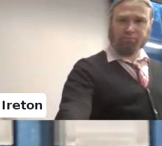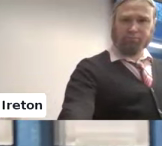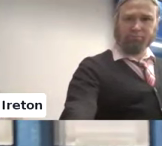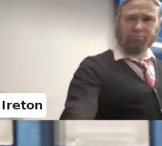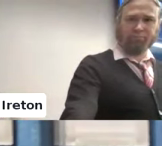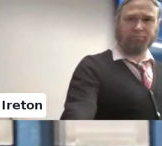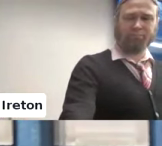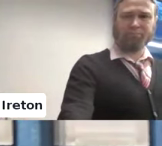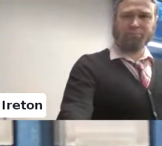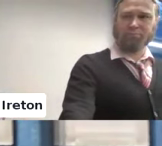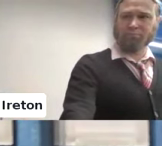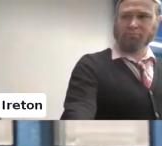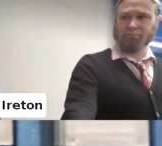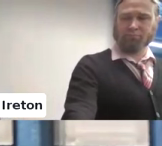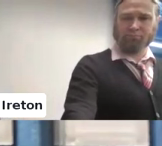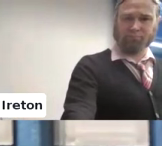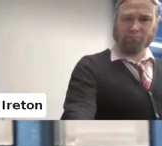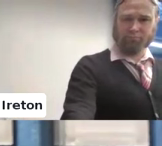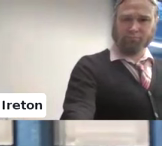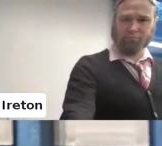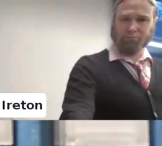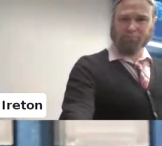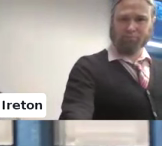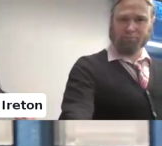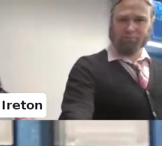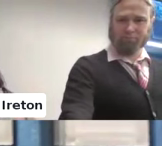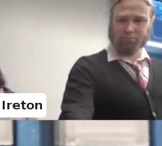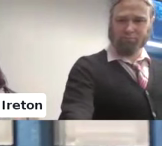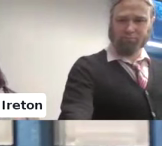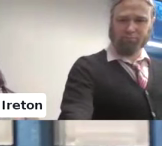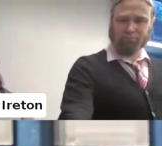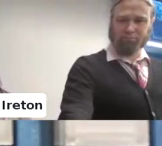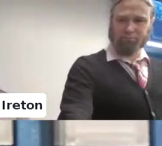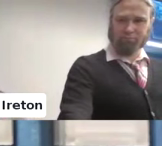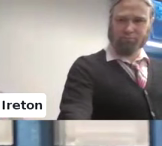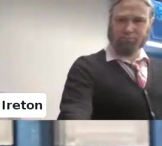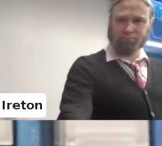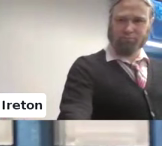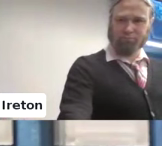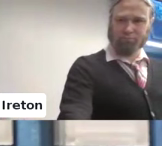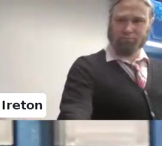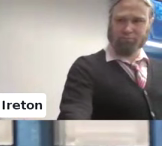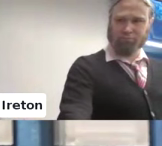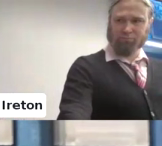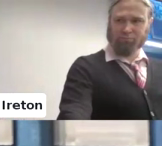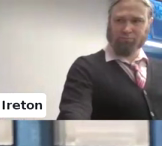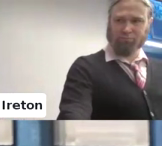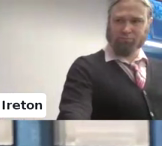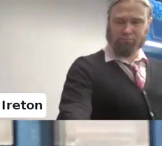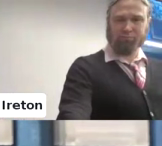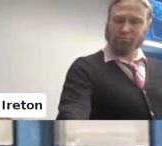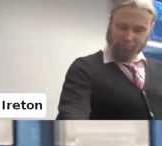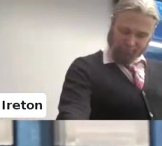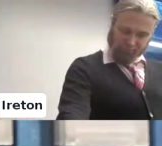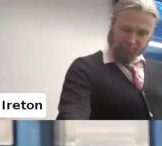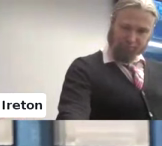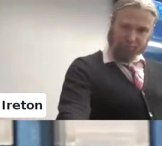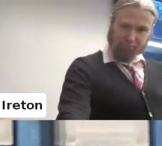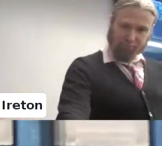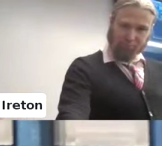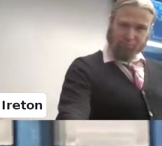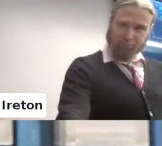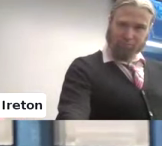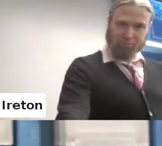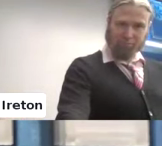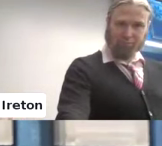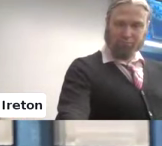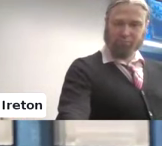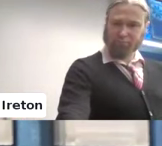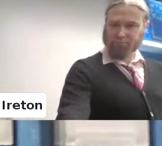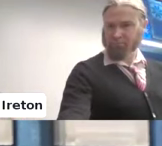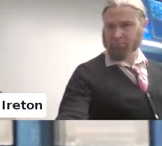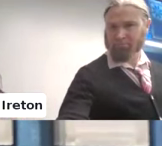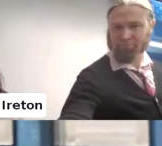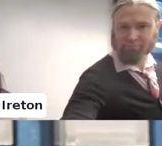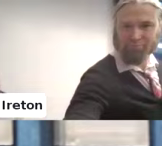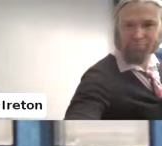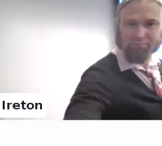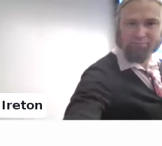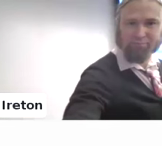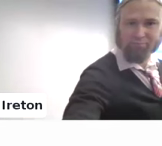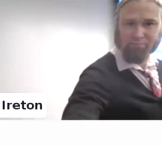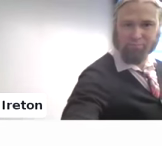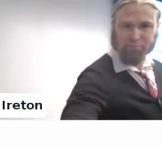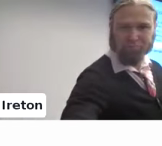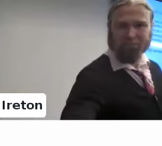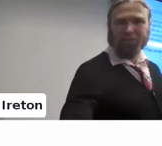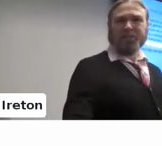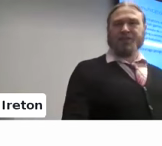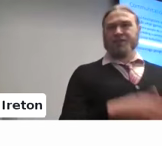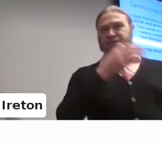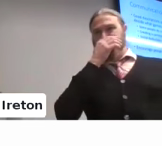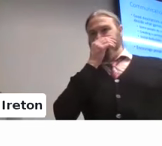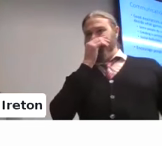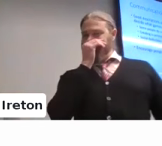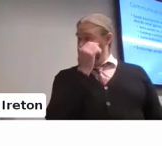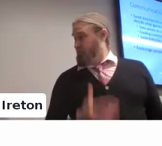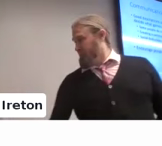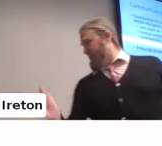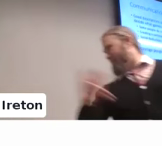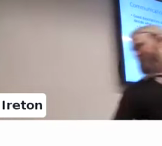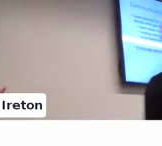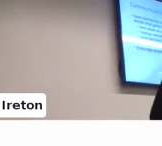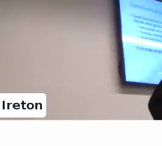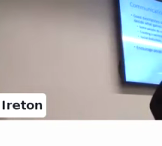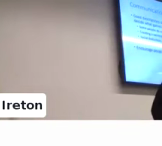Because I can't think of a single game aside that approaches universal accessibility.